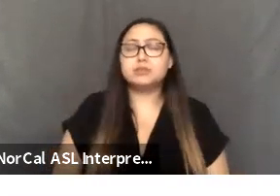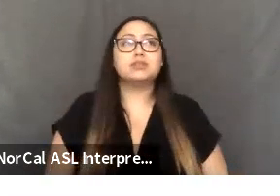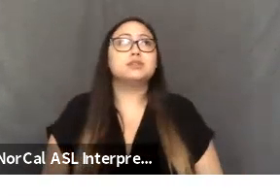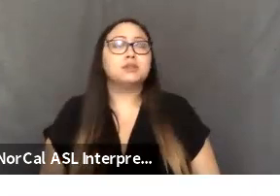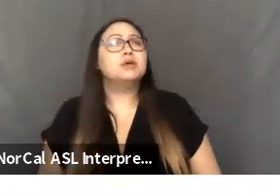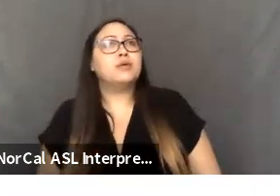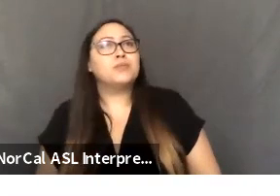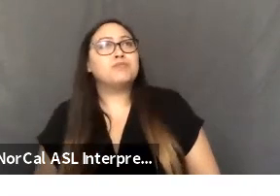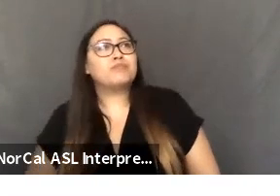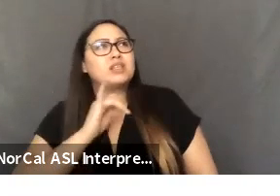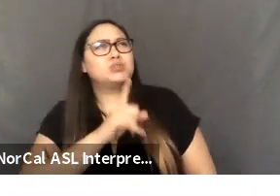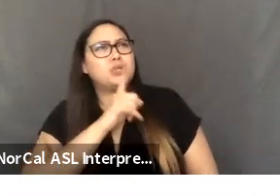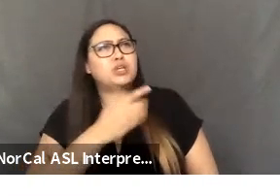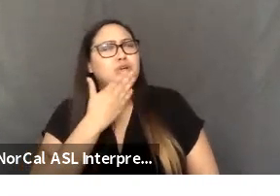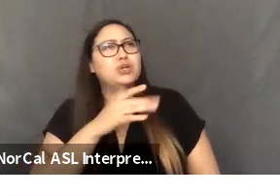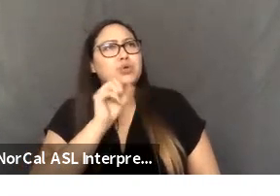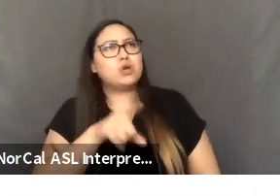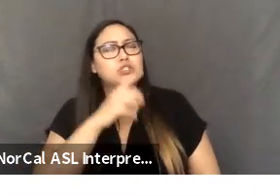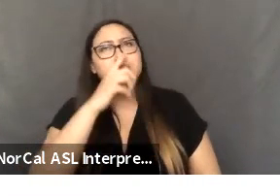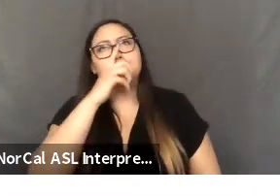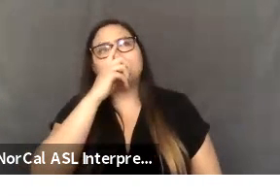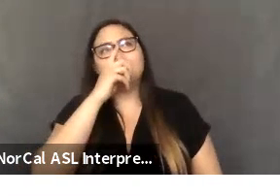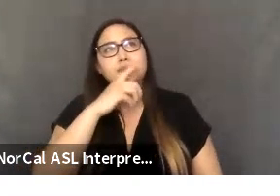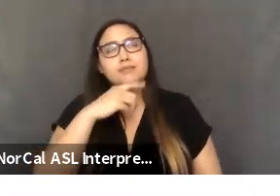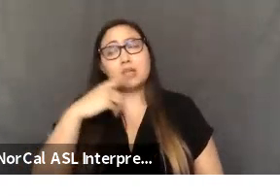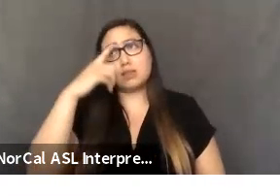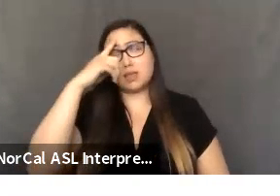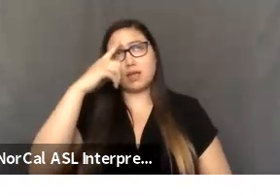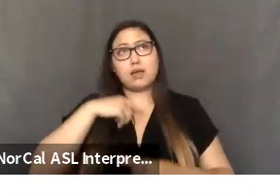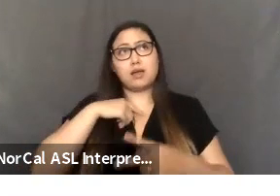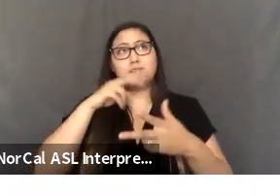I mean, that's a really good question. You know, I think thinking of the three models that we kind